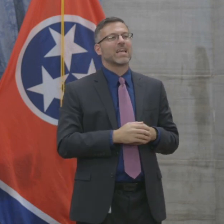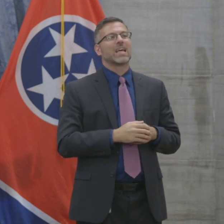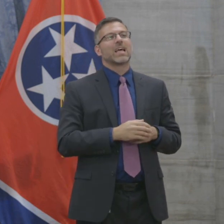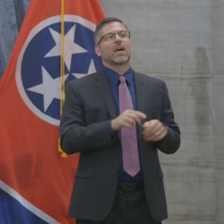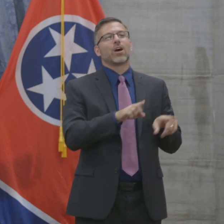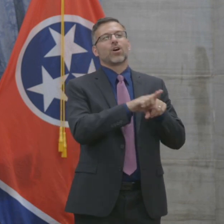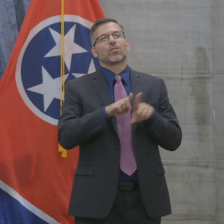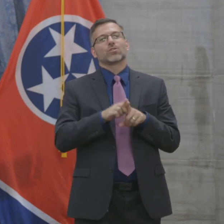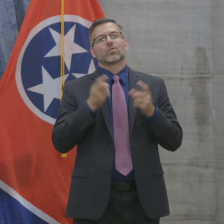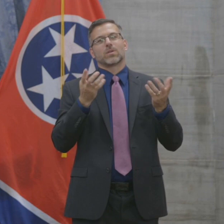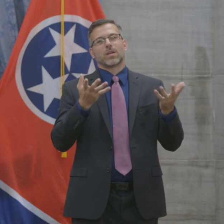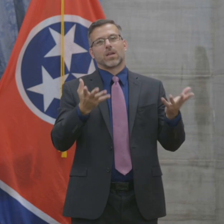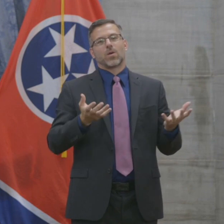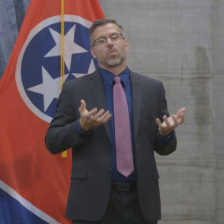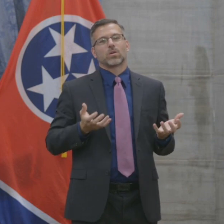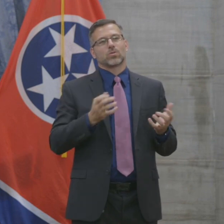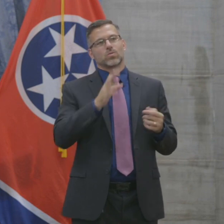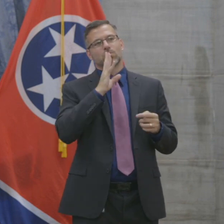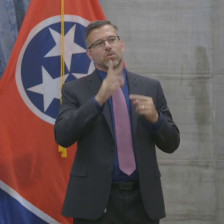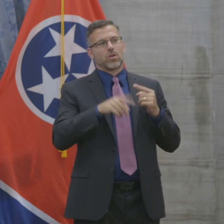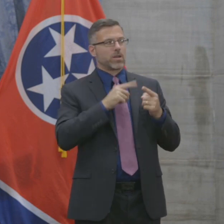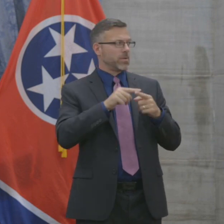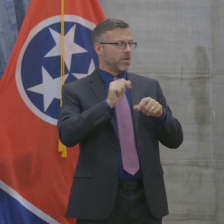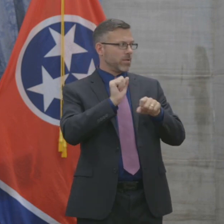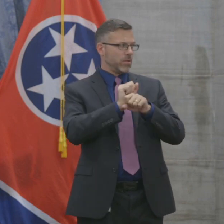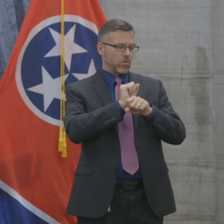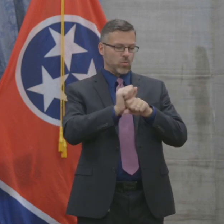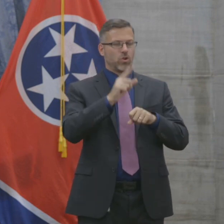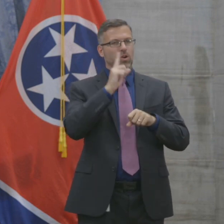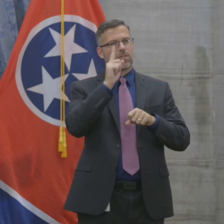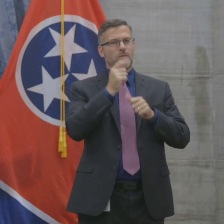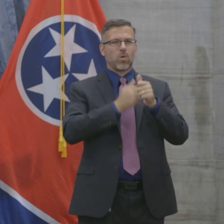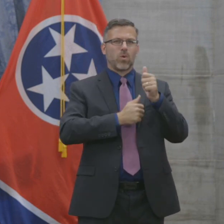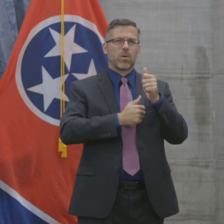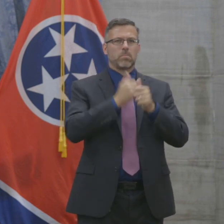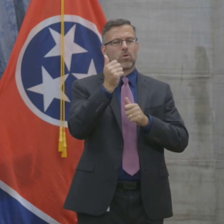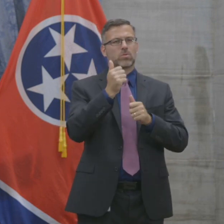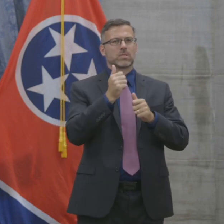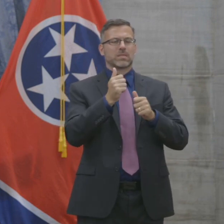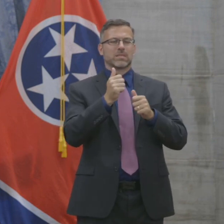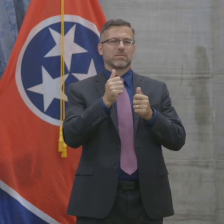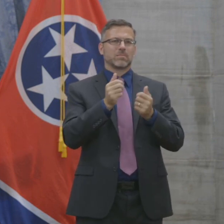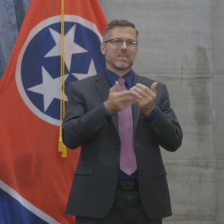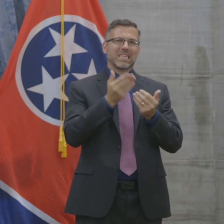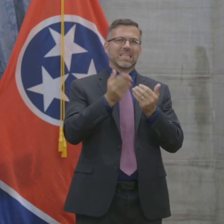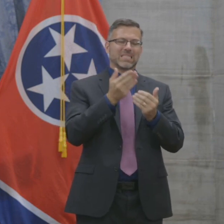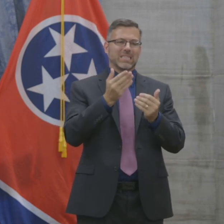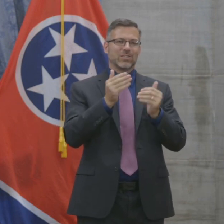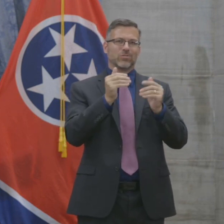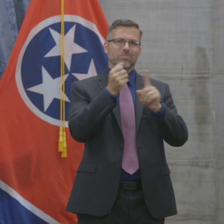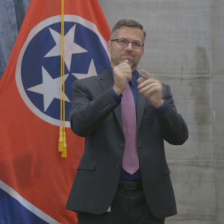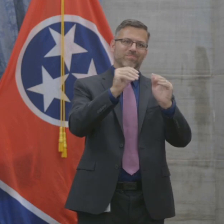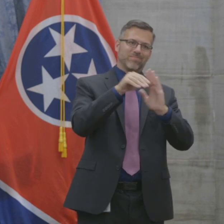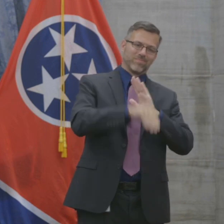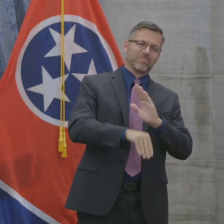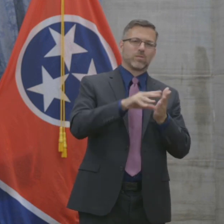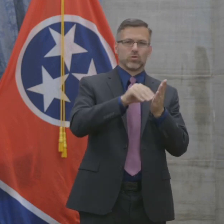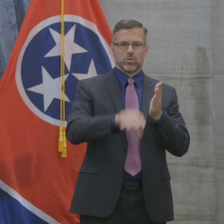can have access to differentiated instruction or catch-up or remediation they have. We also developed family